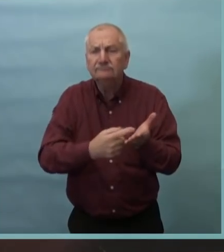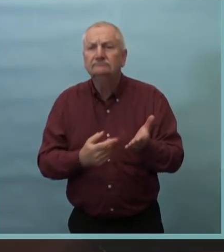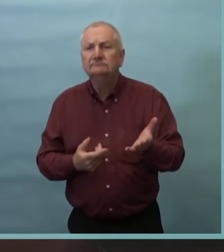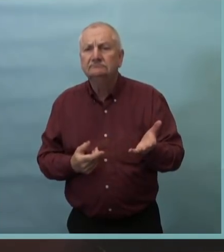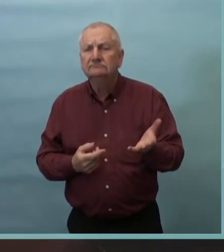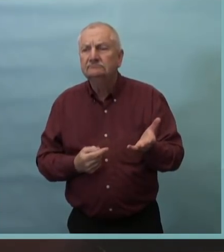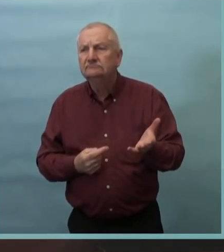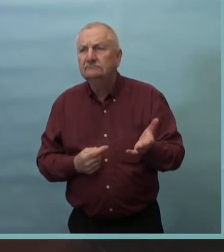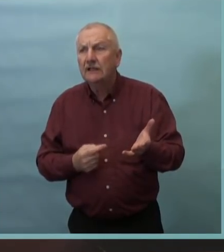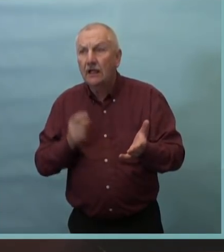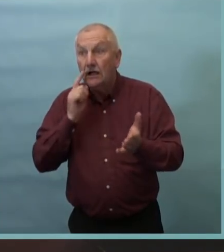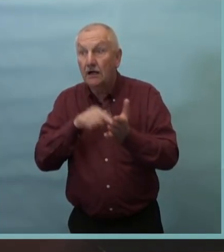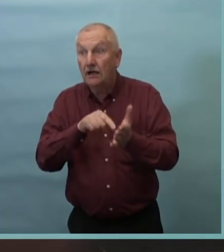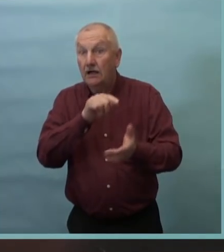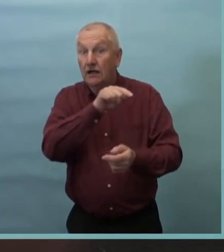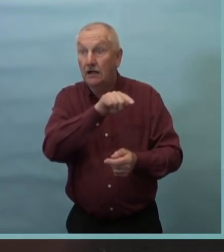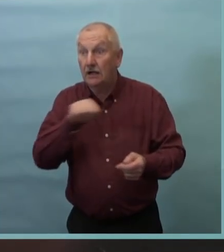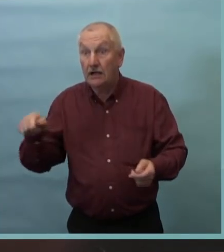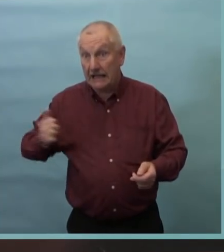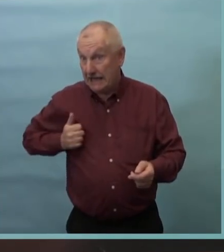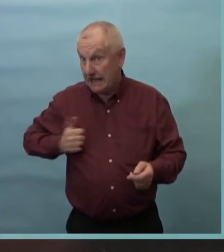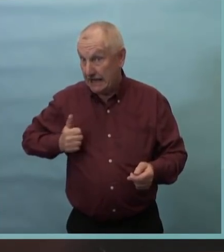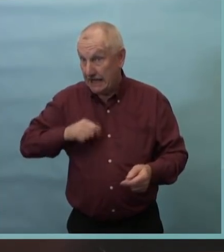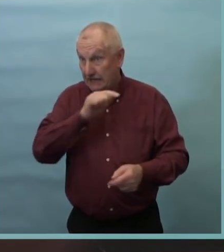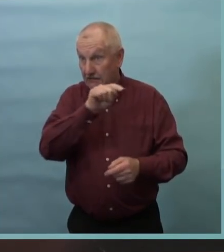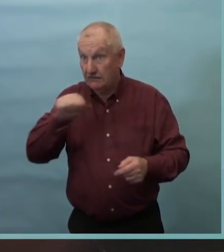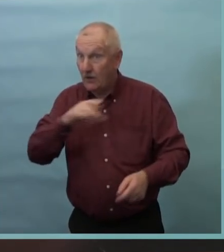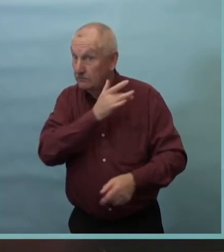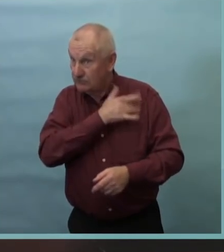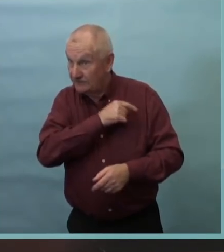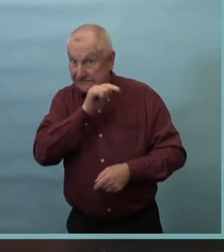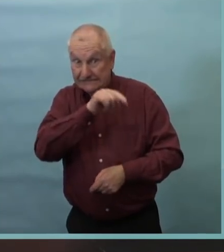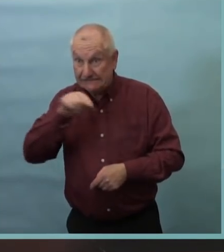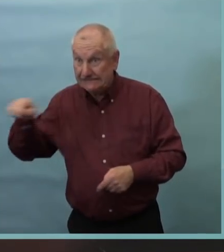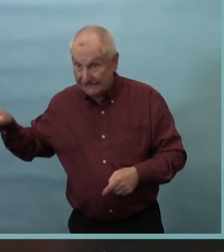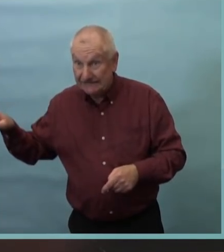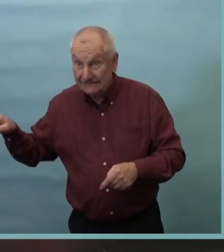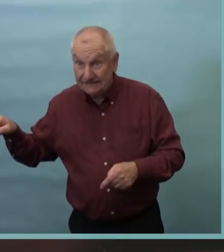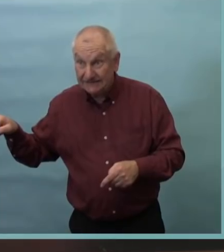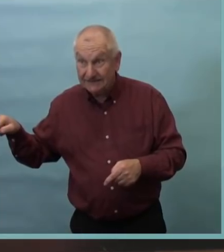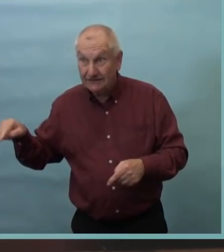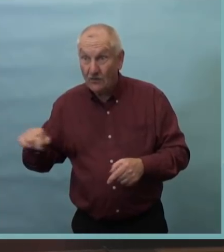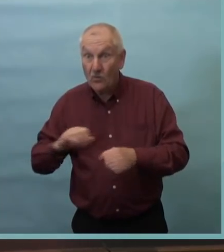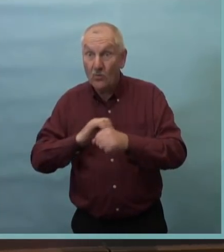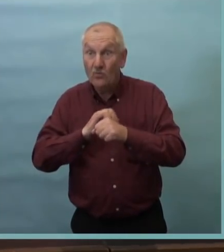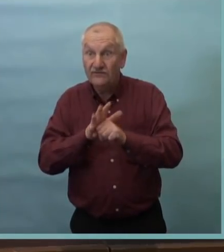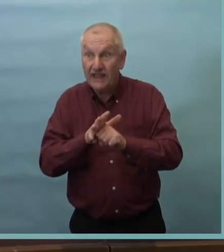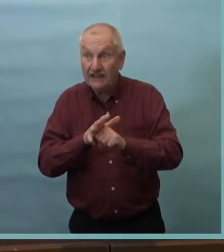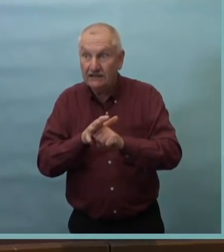significant portion of kovin 19 deaths are related to residents